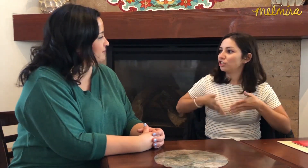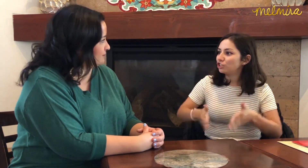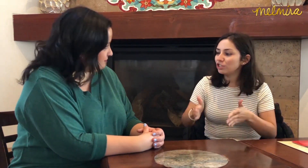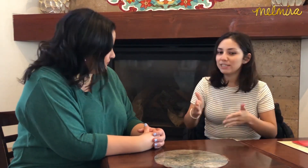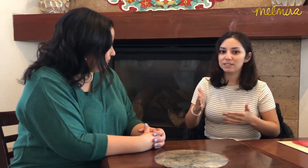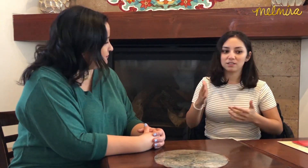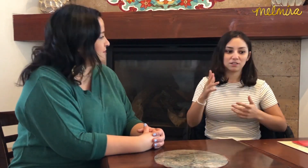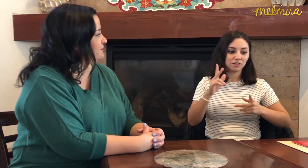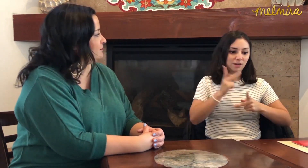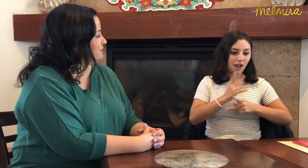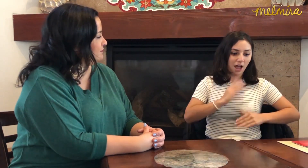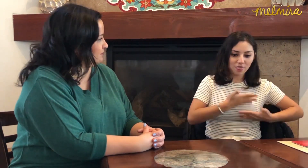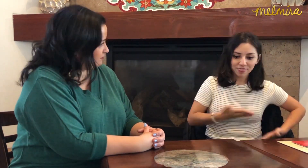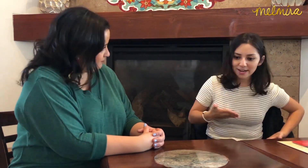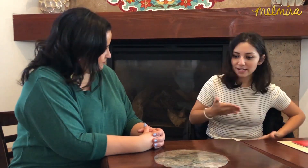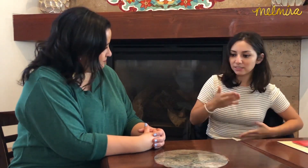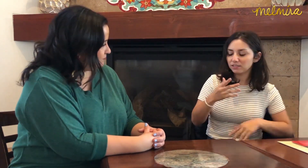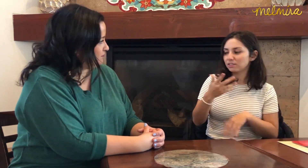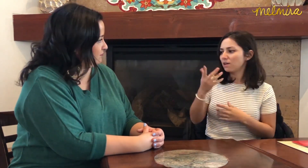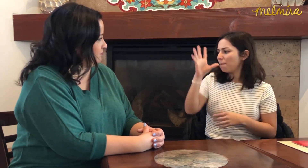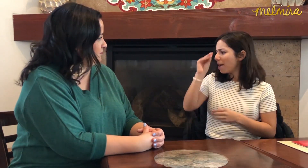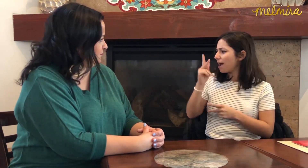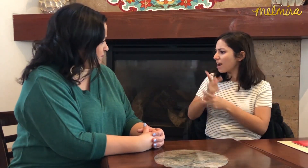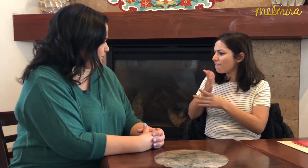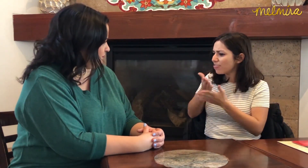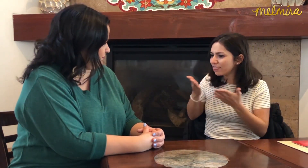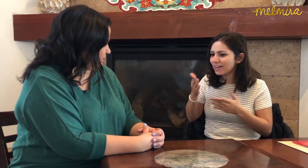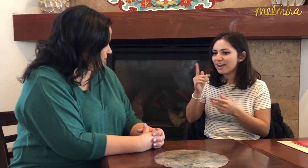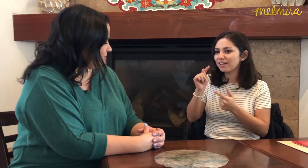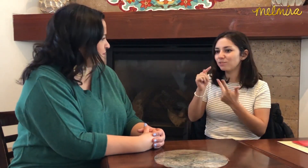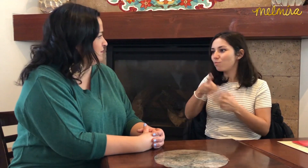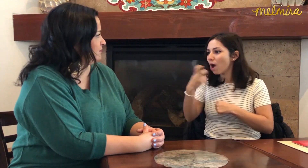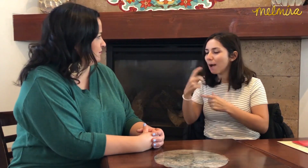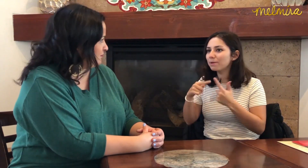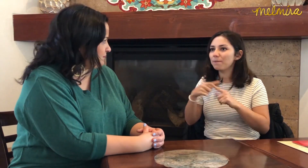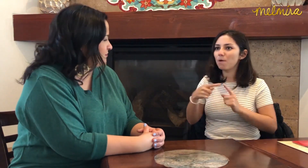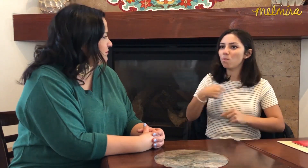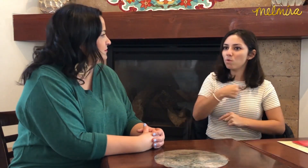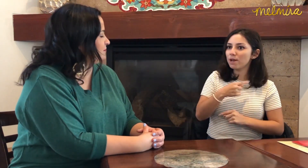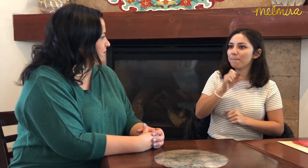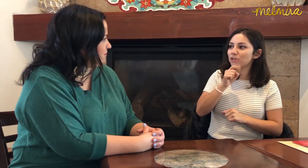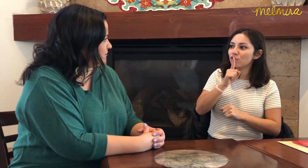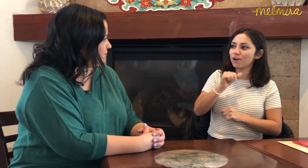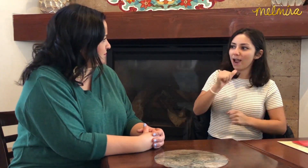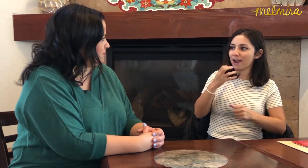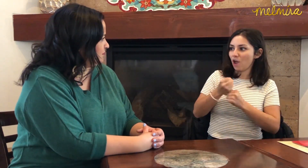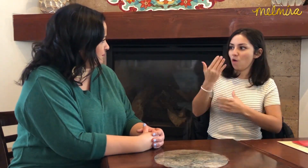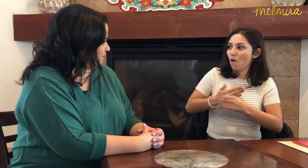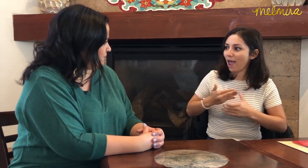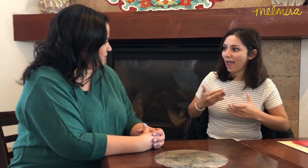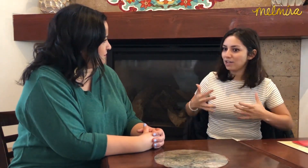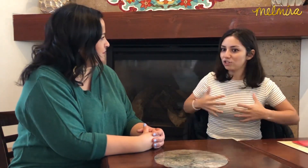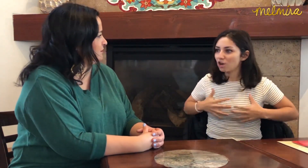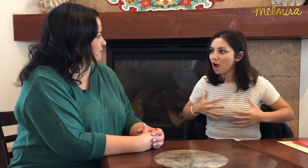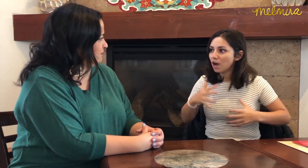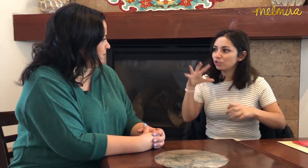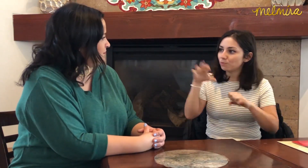On the streets, keeping our things closer to us. Men are careful with their things from getting robbed, but we have to make sure that we don't get bothered,